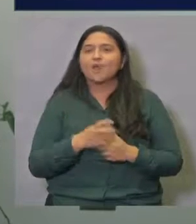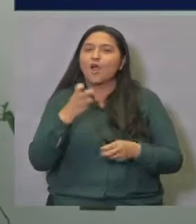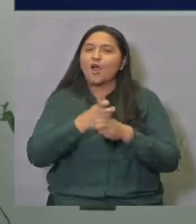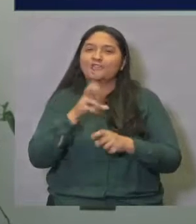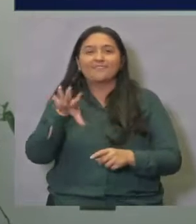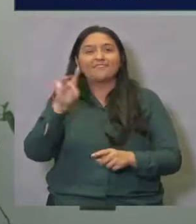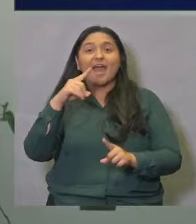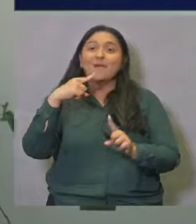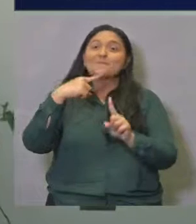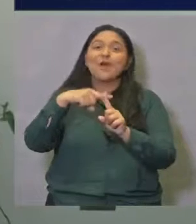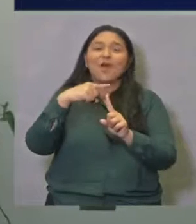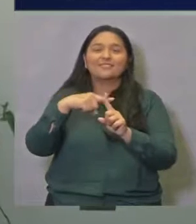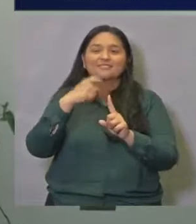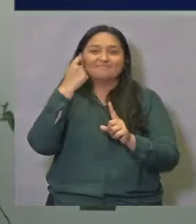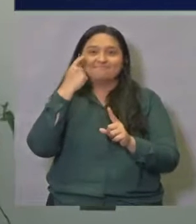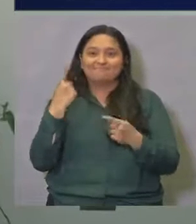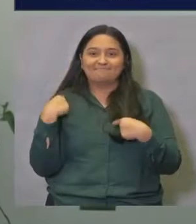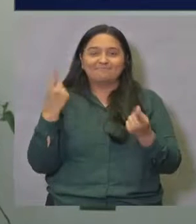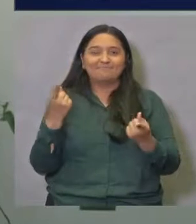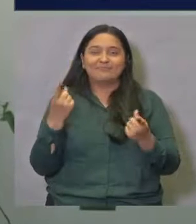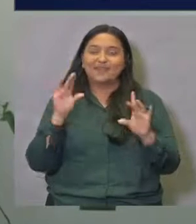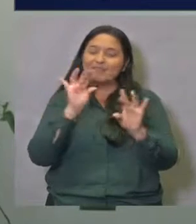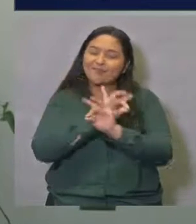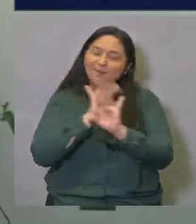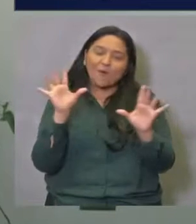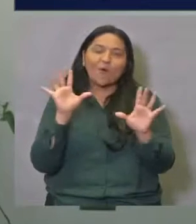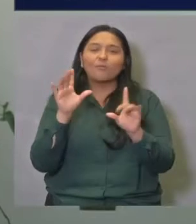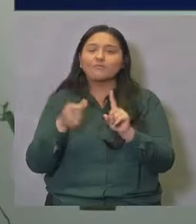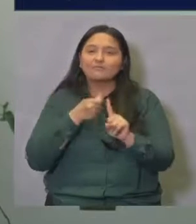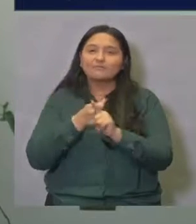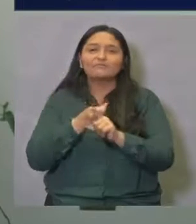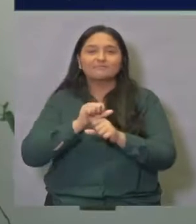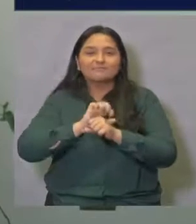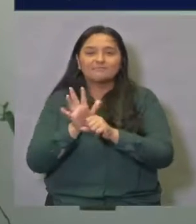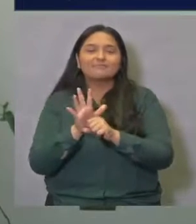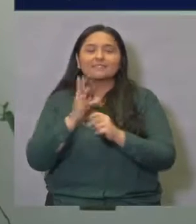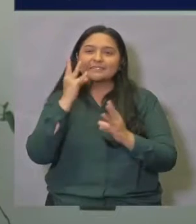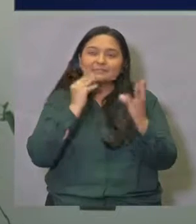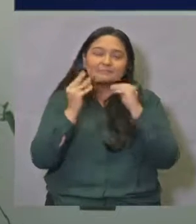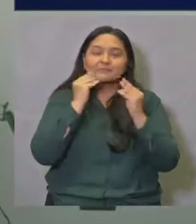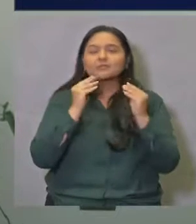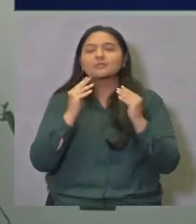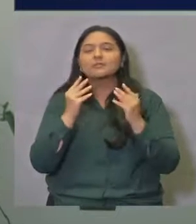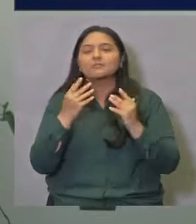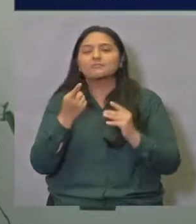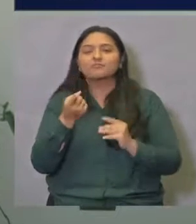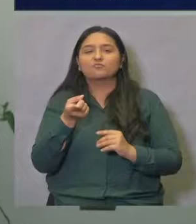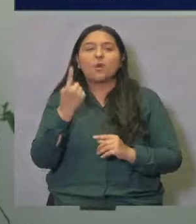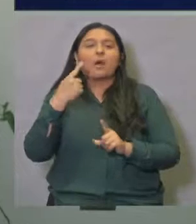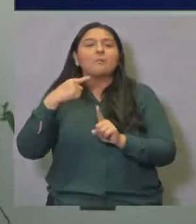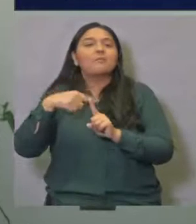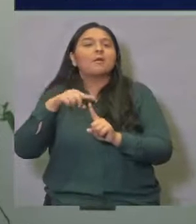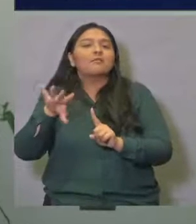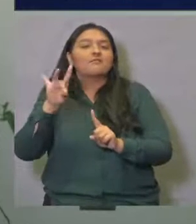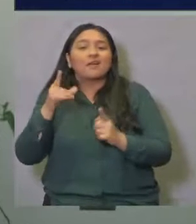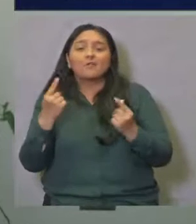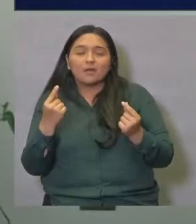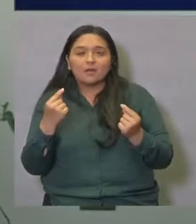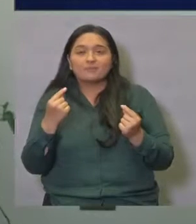WHICH IF THERE WAS ANY SILVER LINING, WHICH IS HARD TO FIND IN